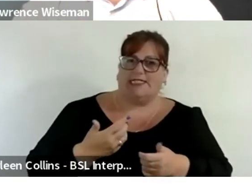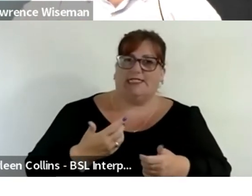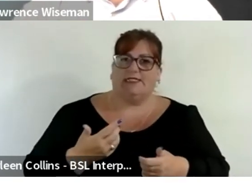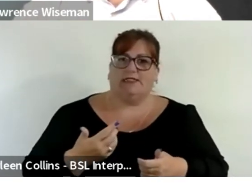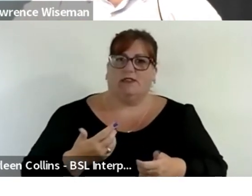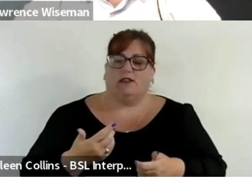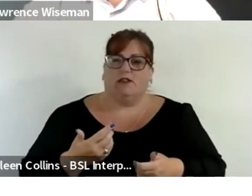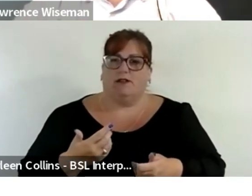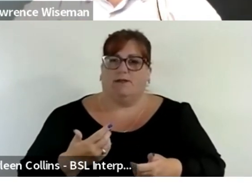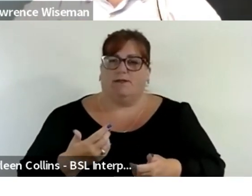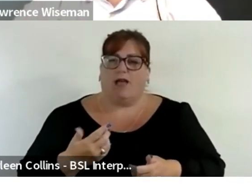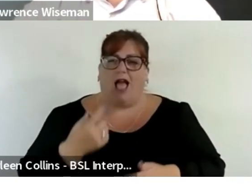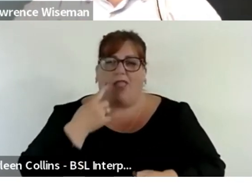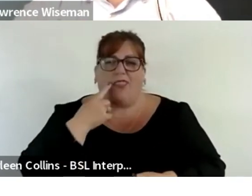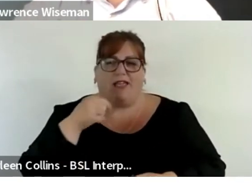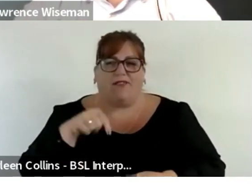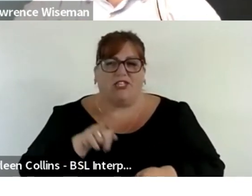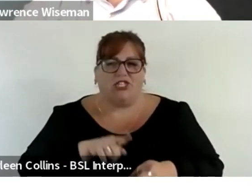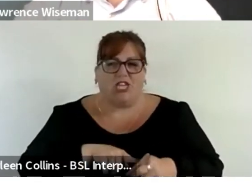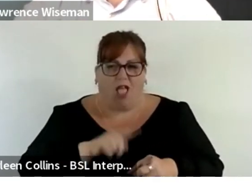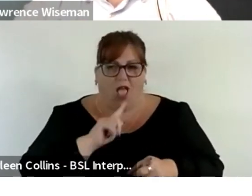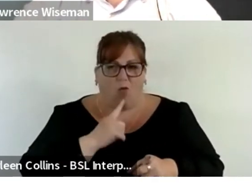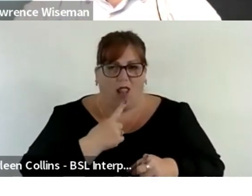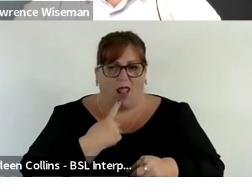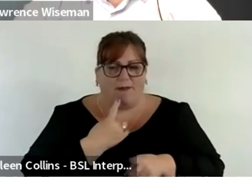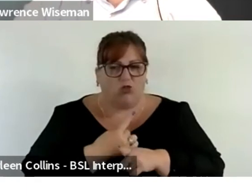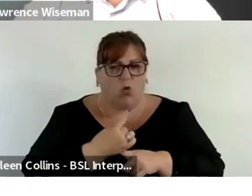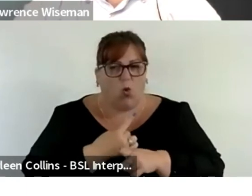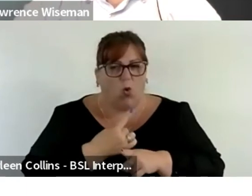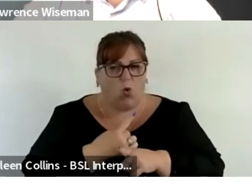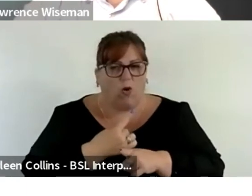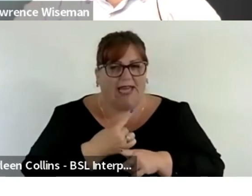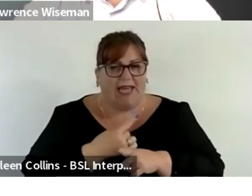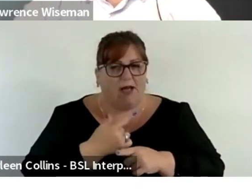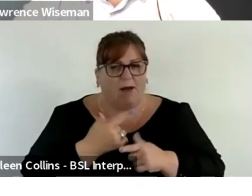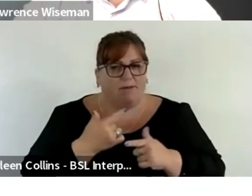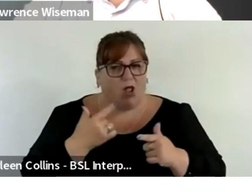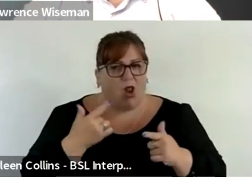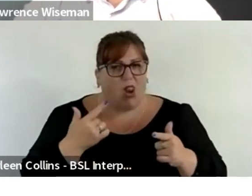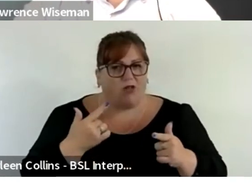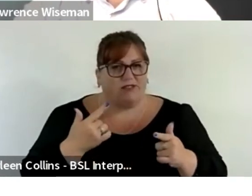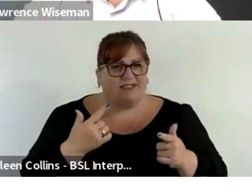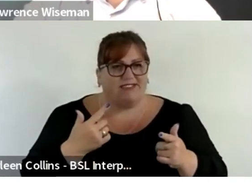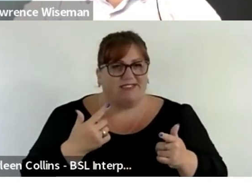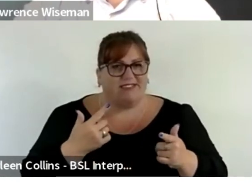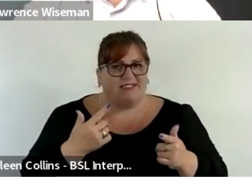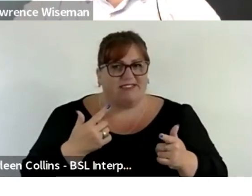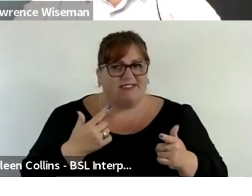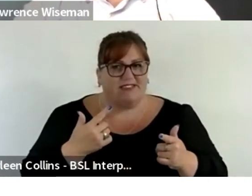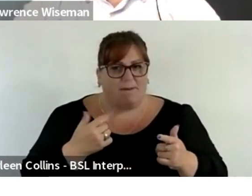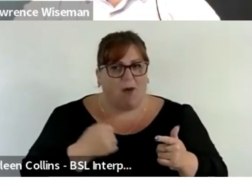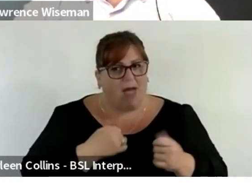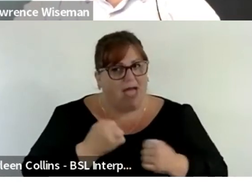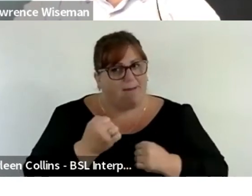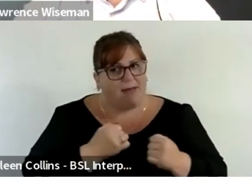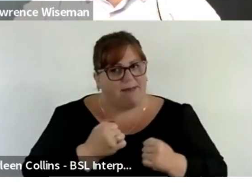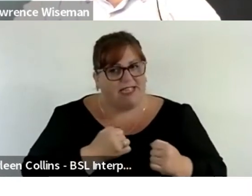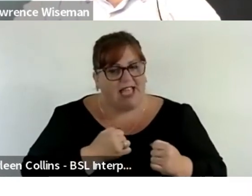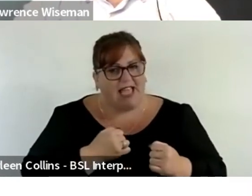I think I will talk to it a lot more to my colleagues this year. I had a personal think about and decided it's something I want to share